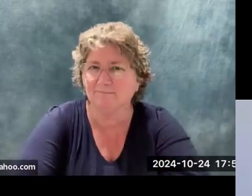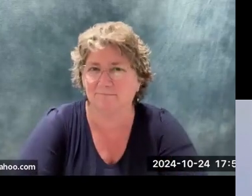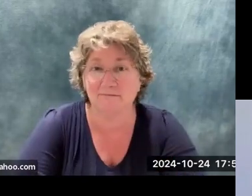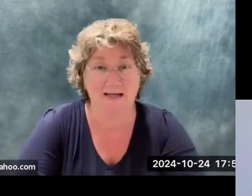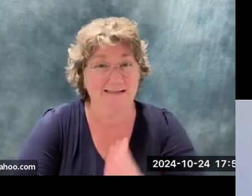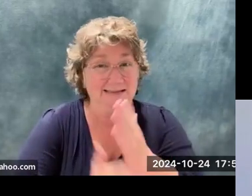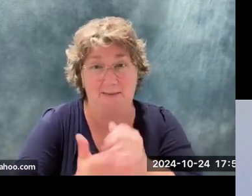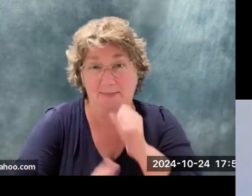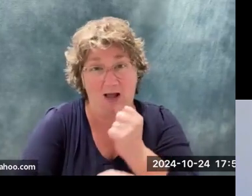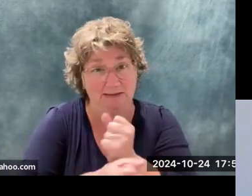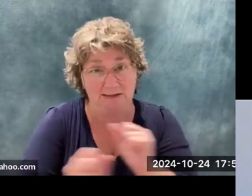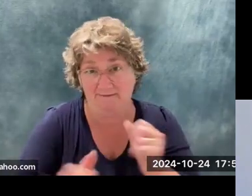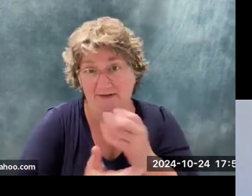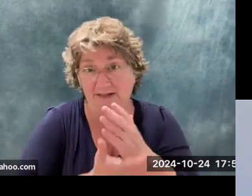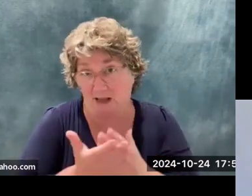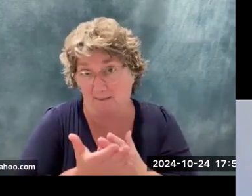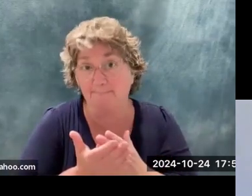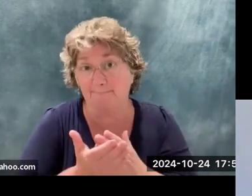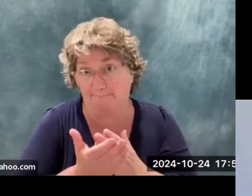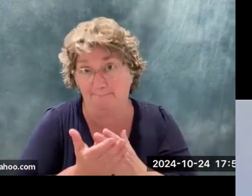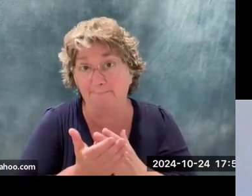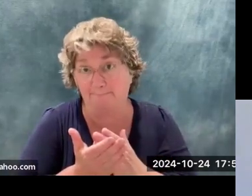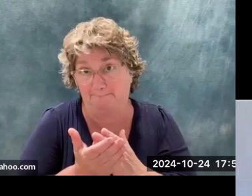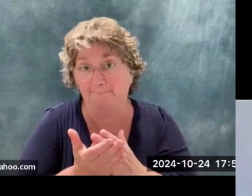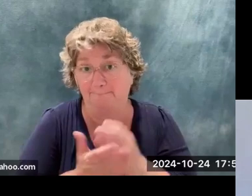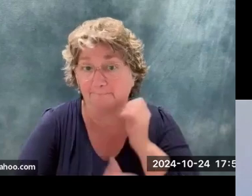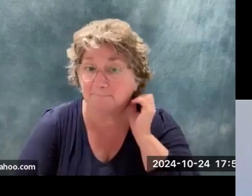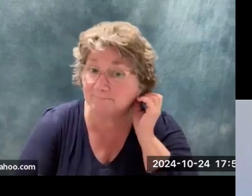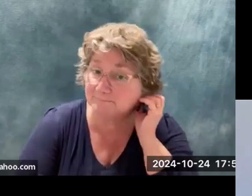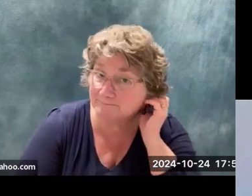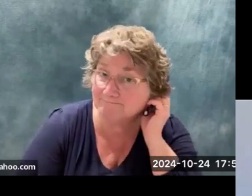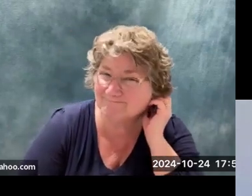homeopathic products that have been promulgated, and of course we want to avoid those.